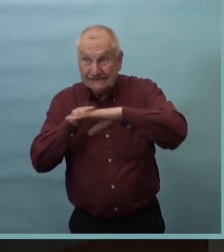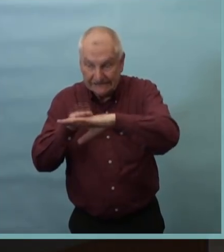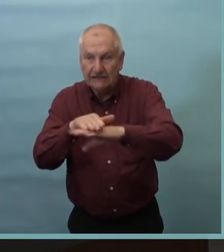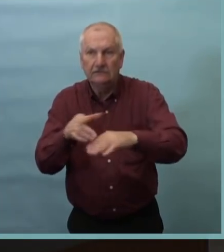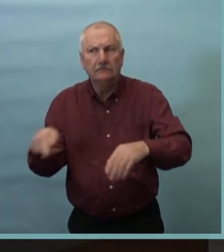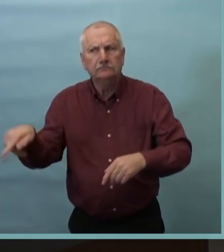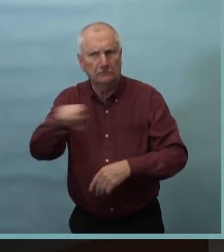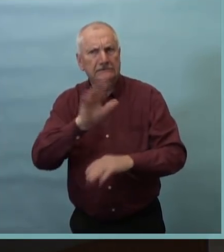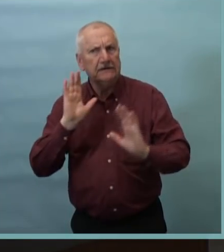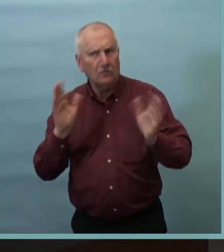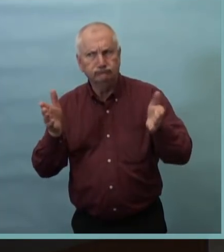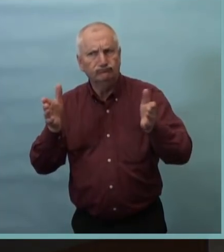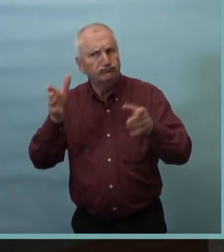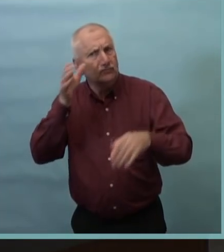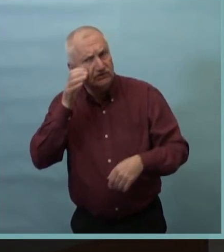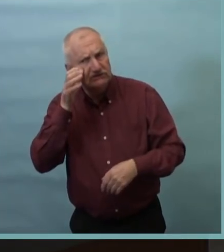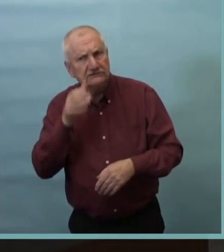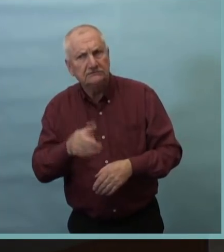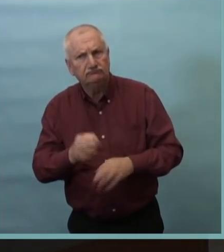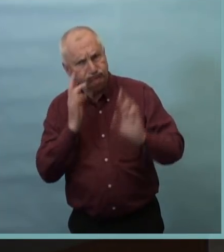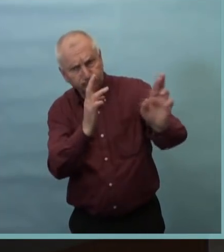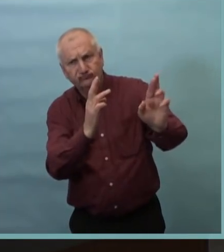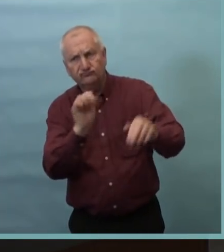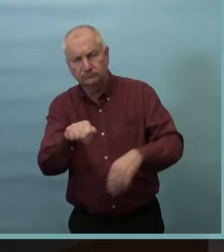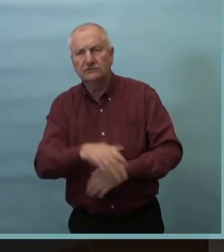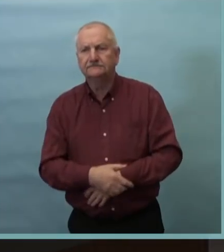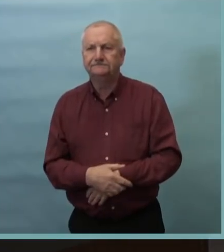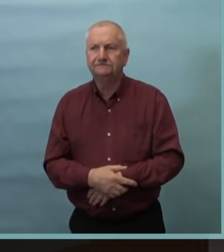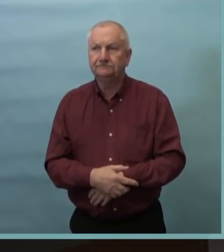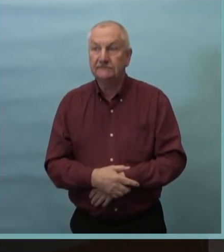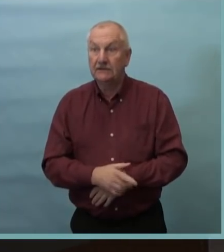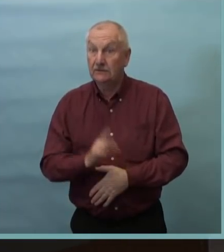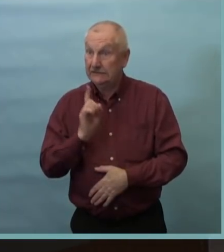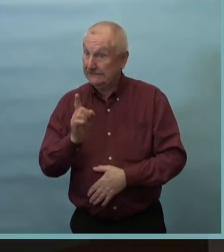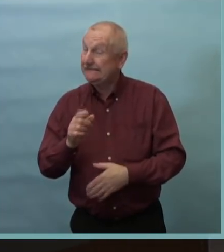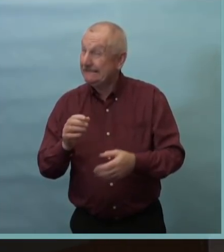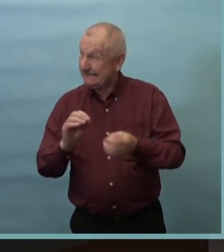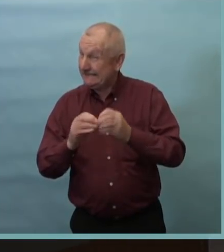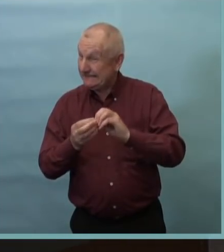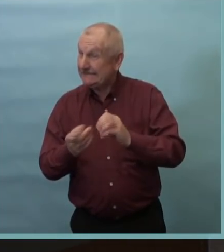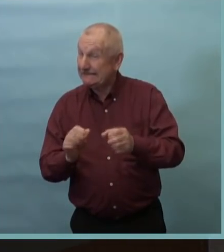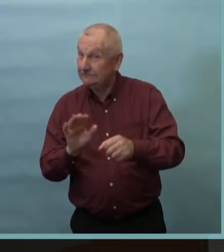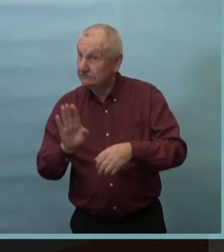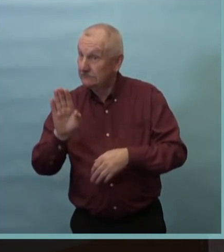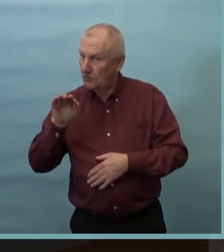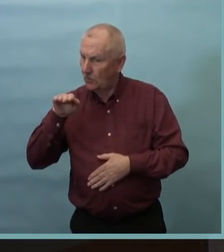efforts at maintaining and flattening this curve it's been challenging times